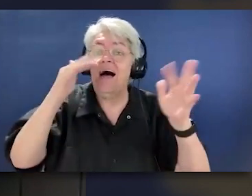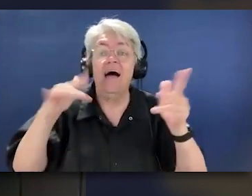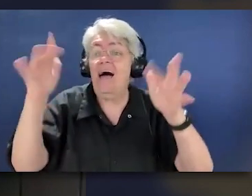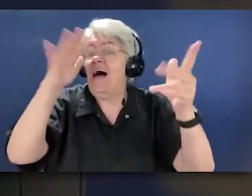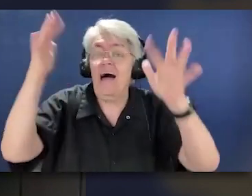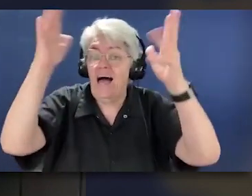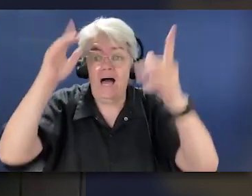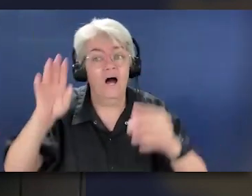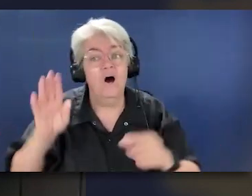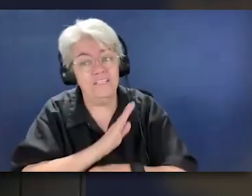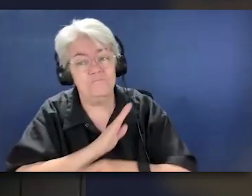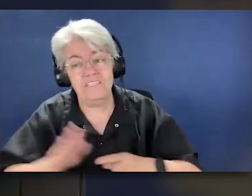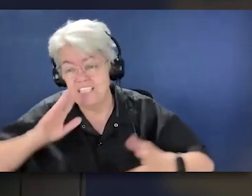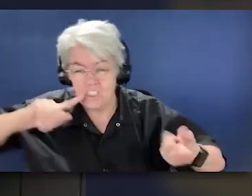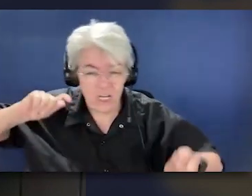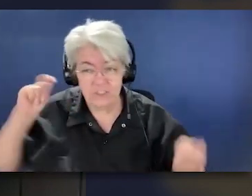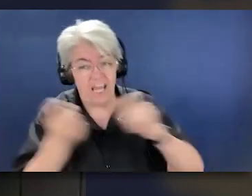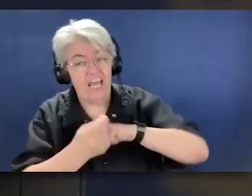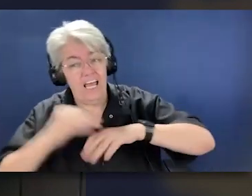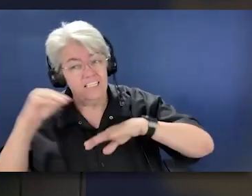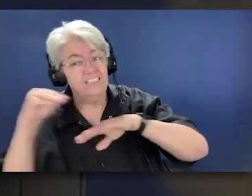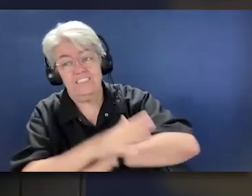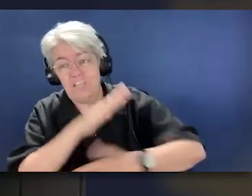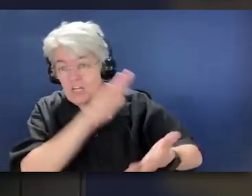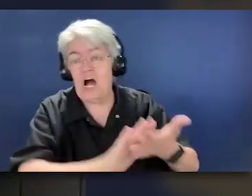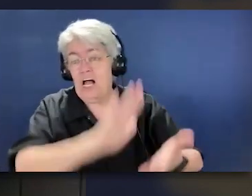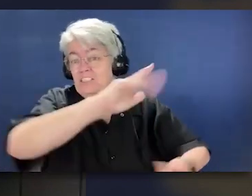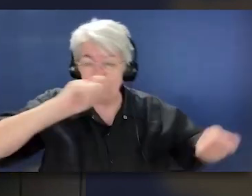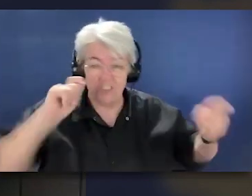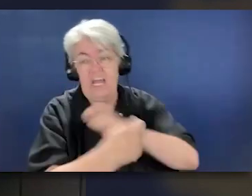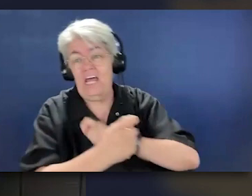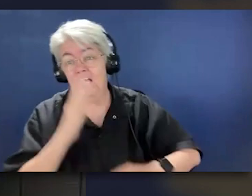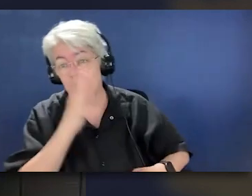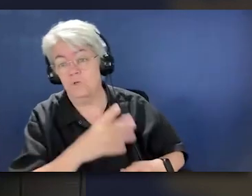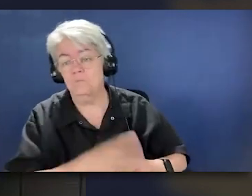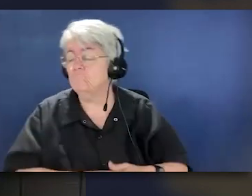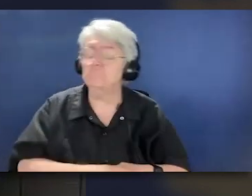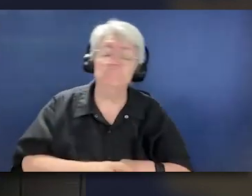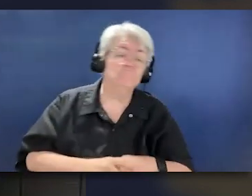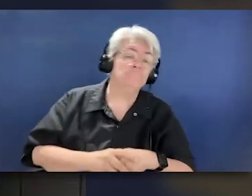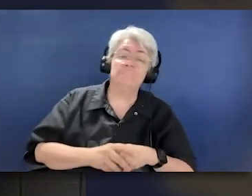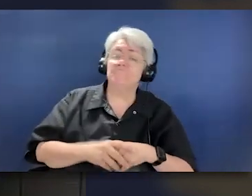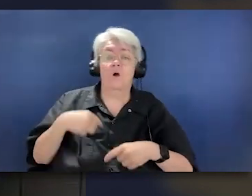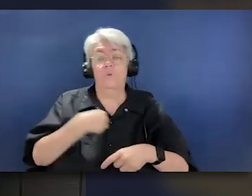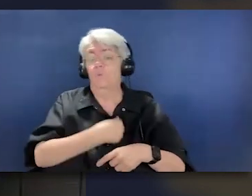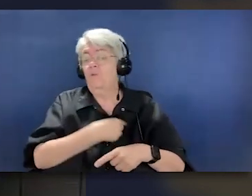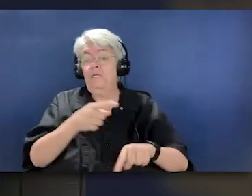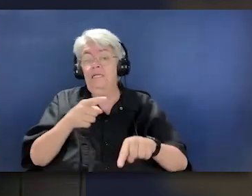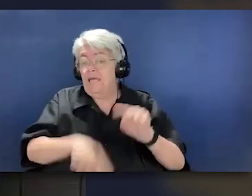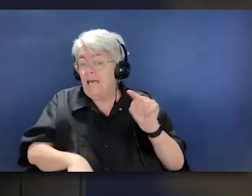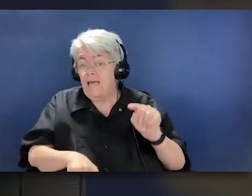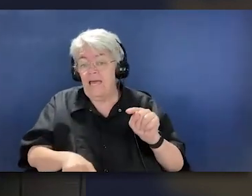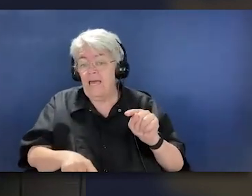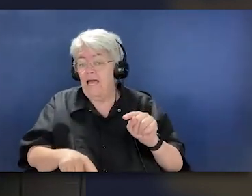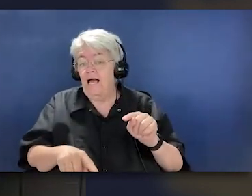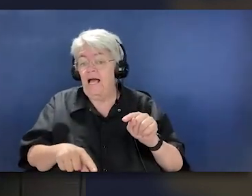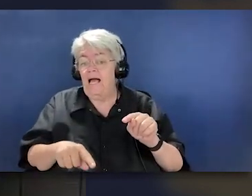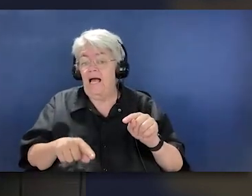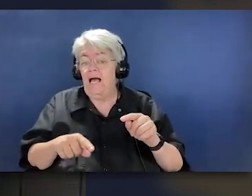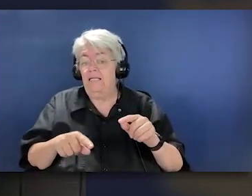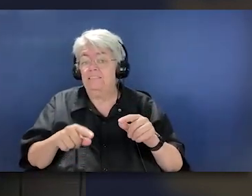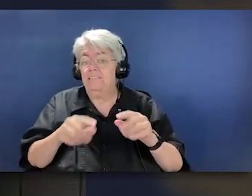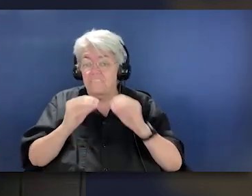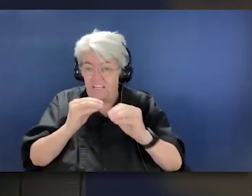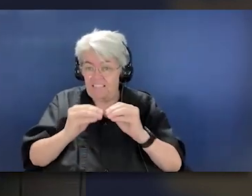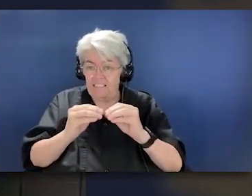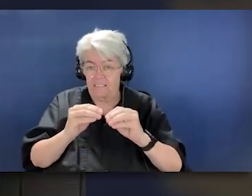business is going to change higher ed. We can’t magically fix all of this, but I do think that